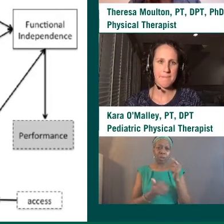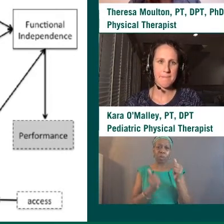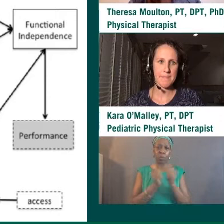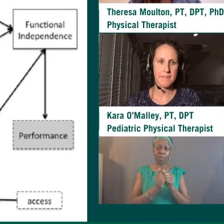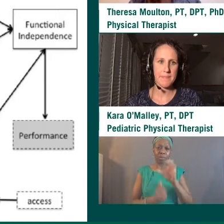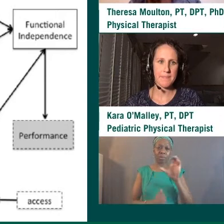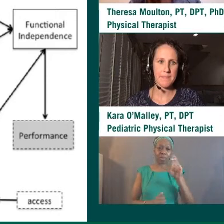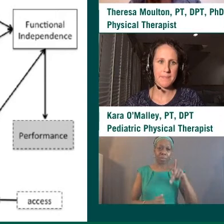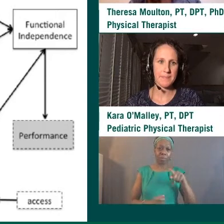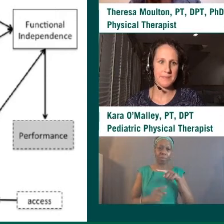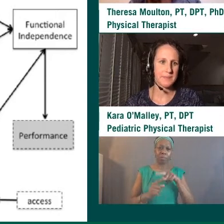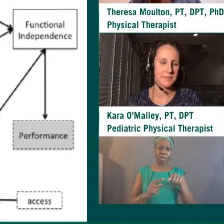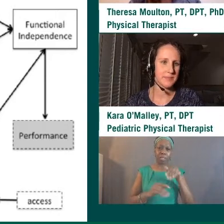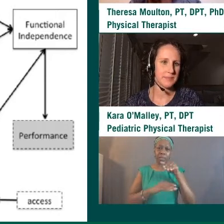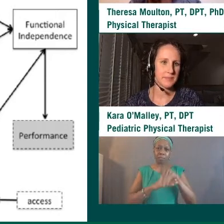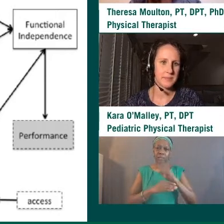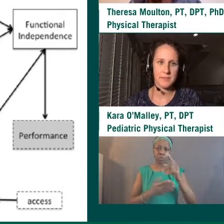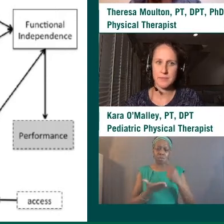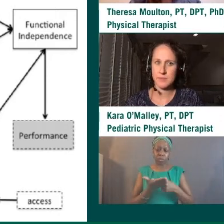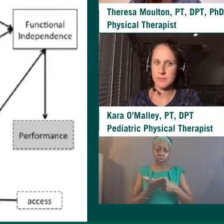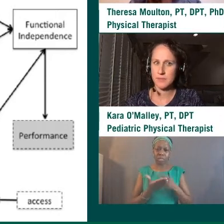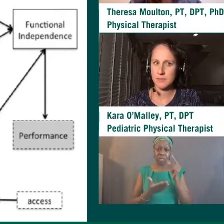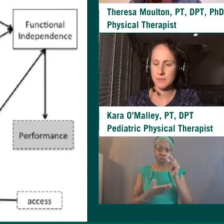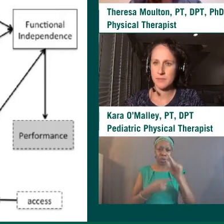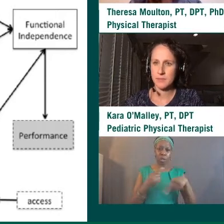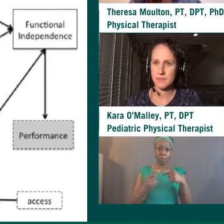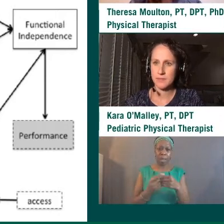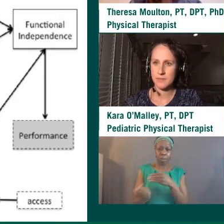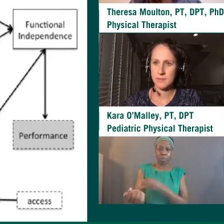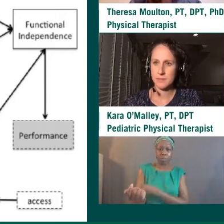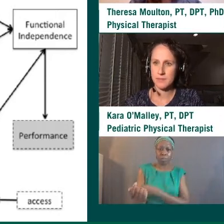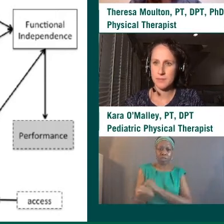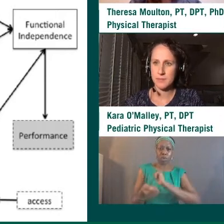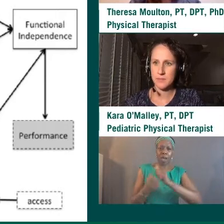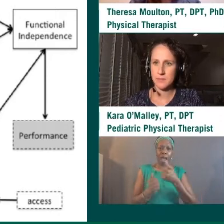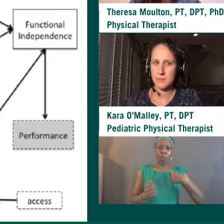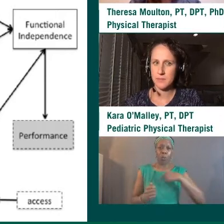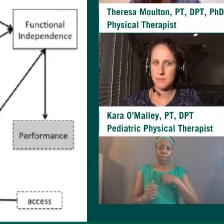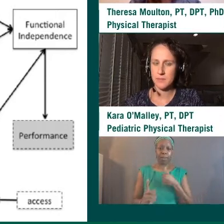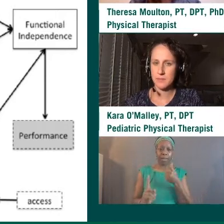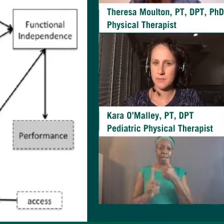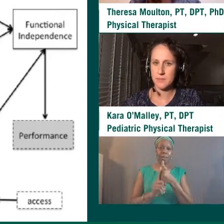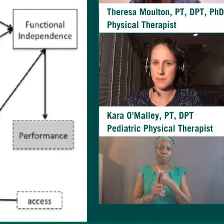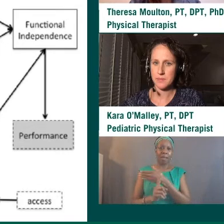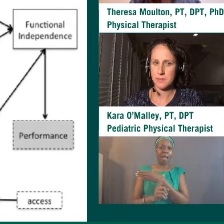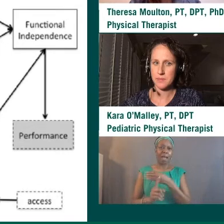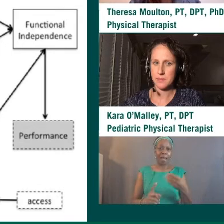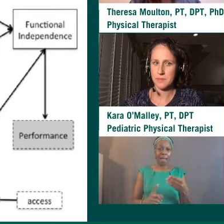about the muscle and how we make impacts on that. And dose of exercise is one of the ways